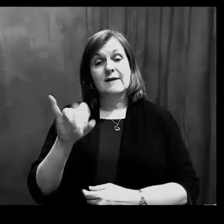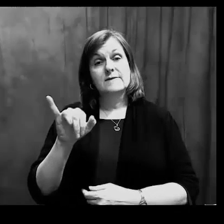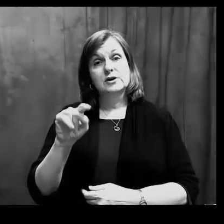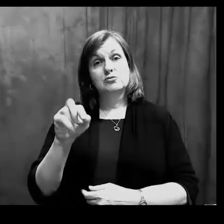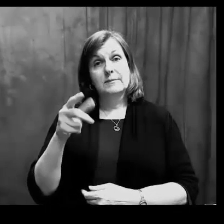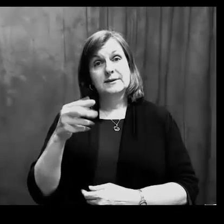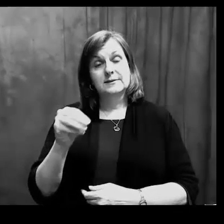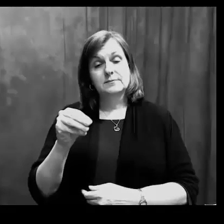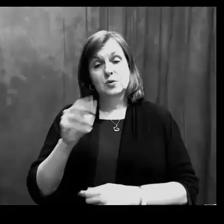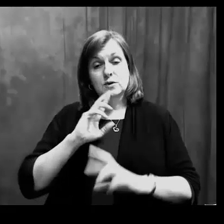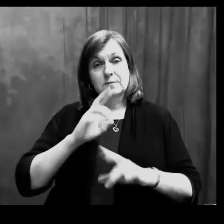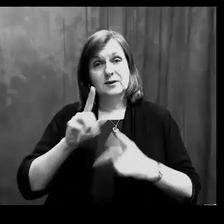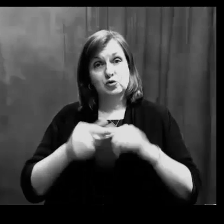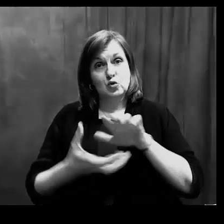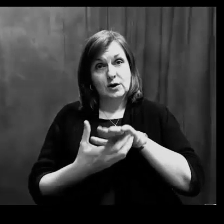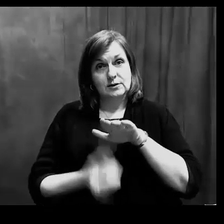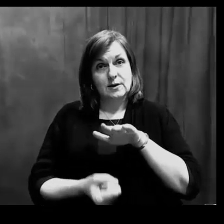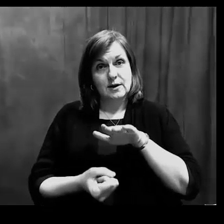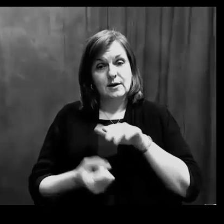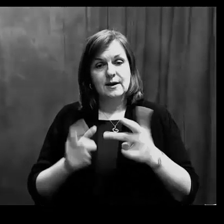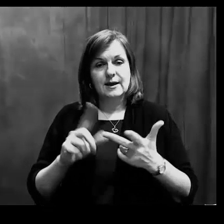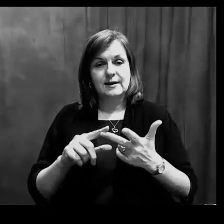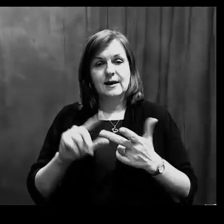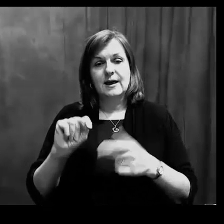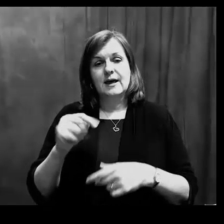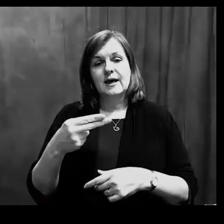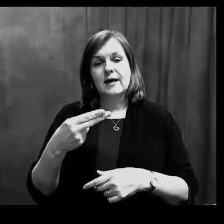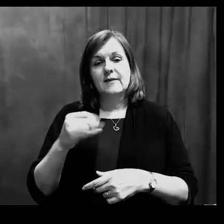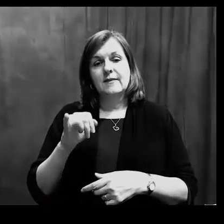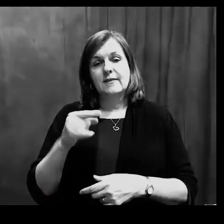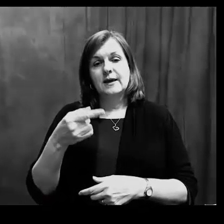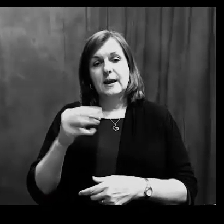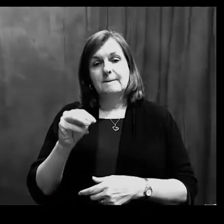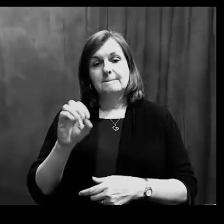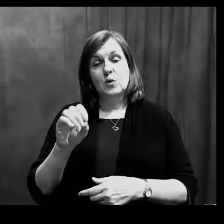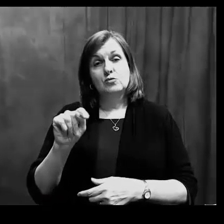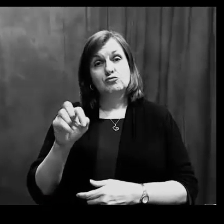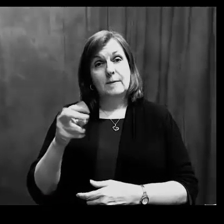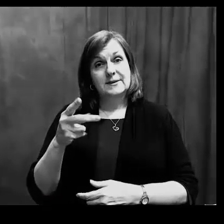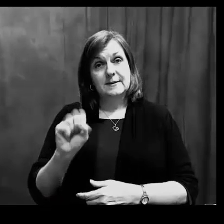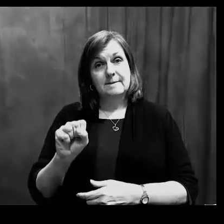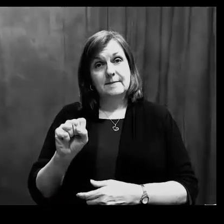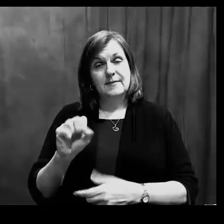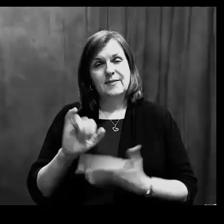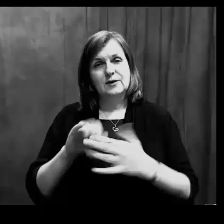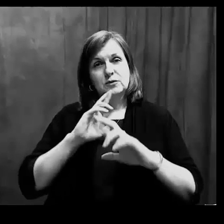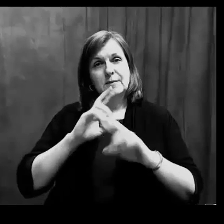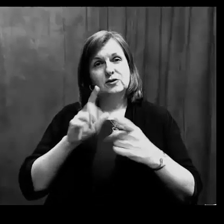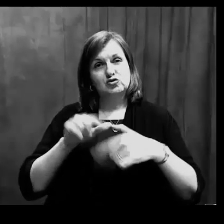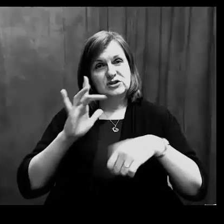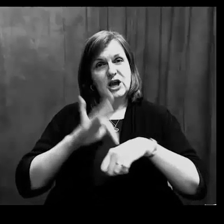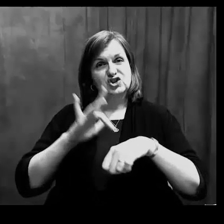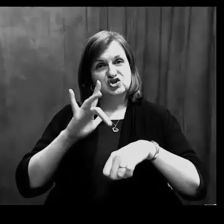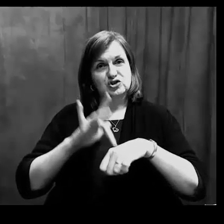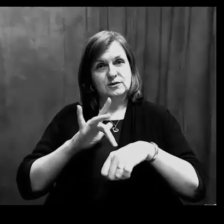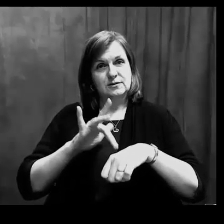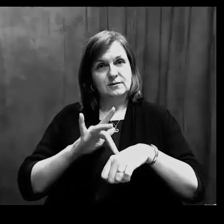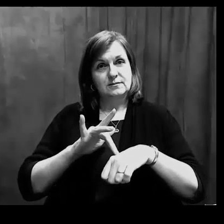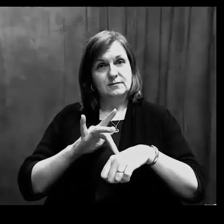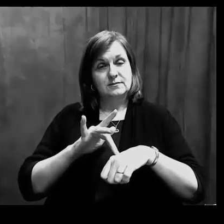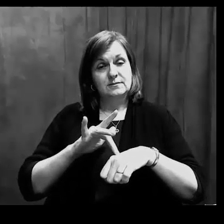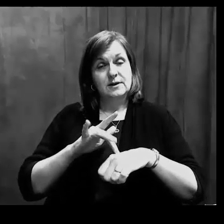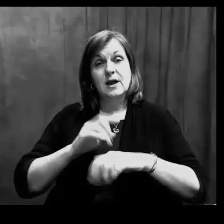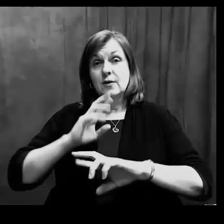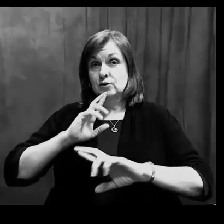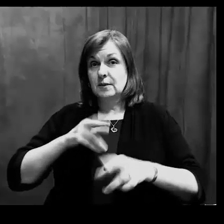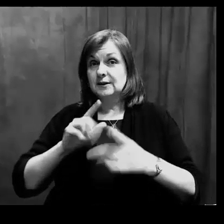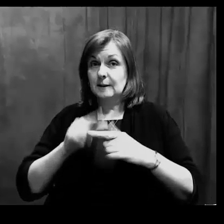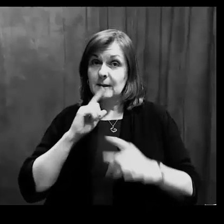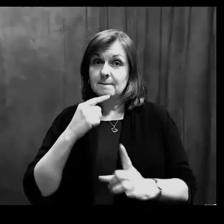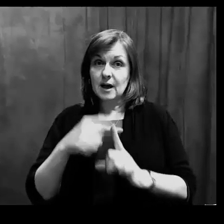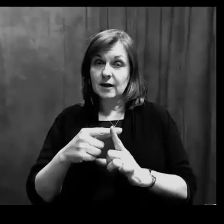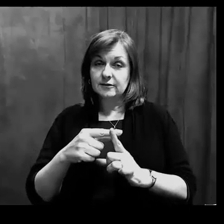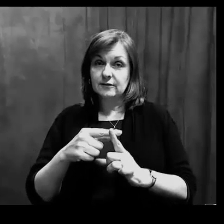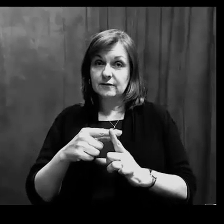literally a response to gravity. And thigmotropism which is response to touch. Now these tropisms can be positive